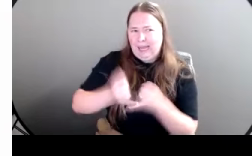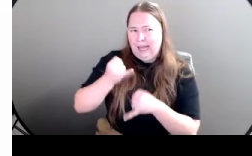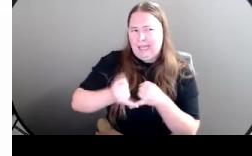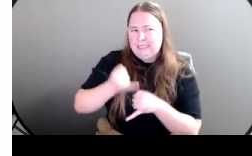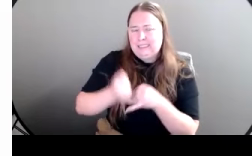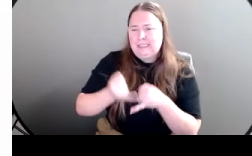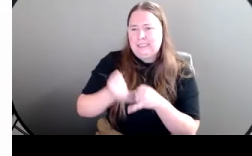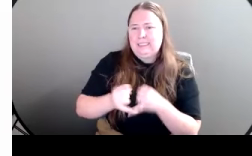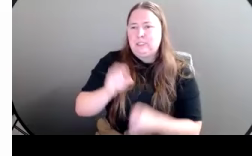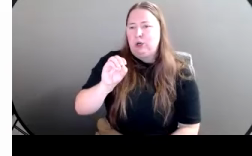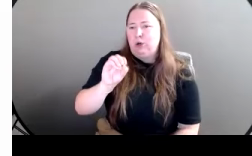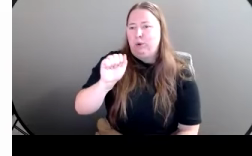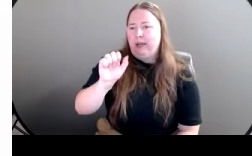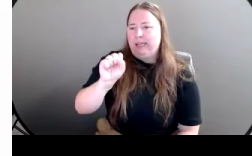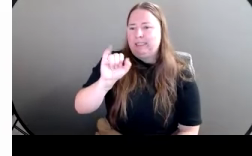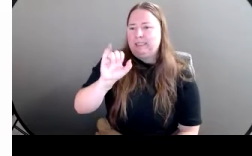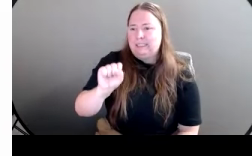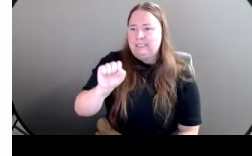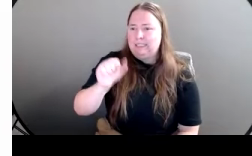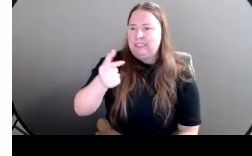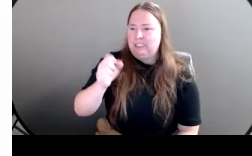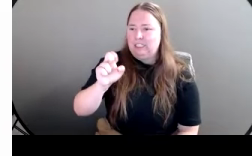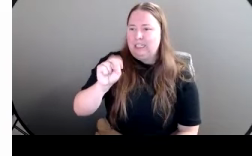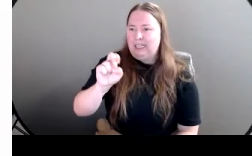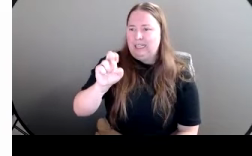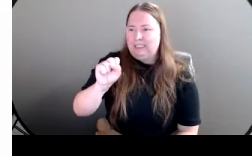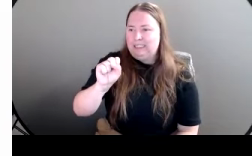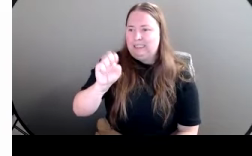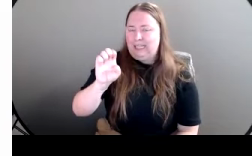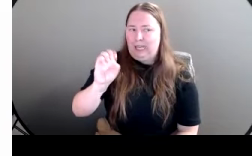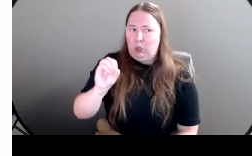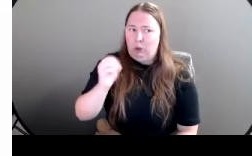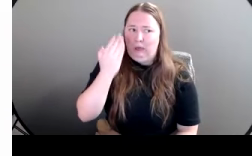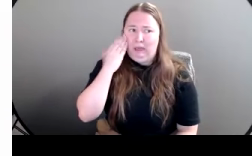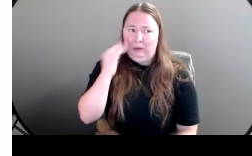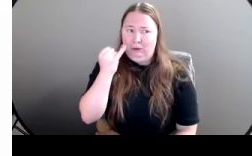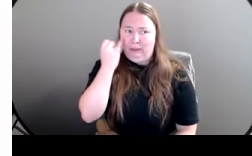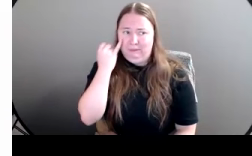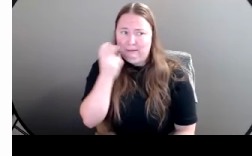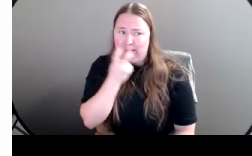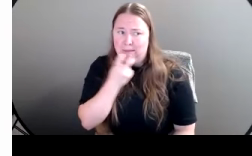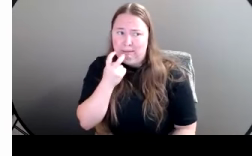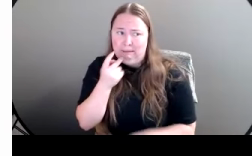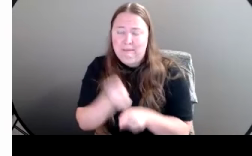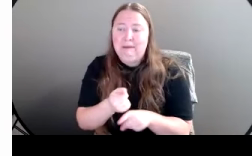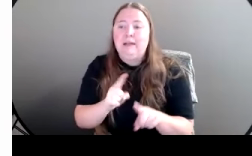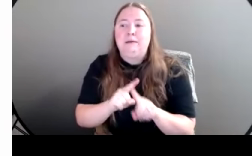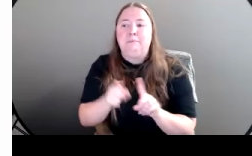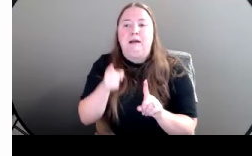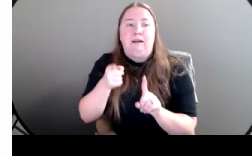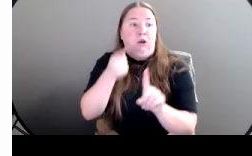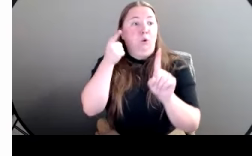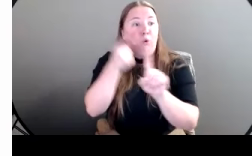Oasis. Geneseo. Not sure if I'm saying that correctly. So this just aims to make discovery